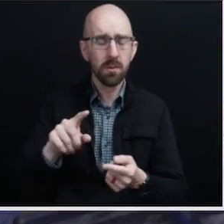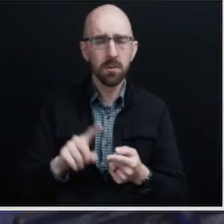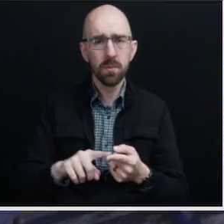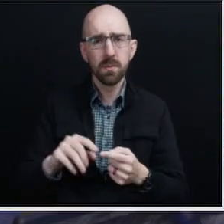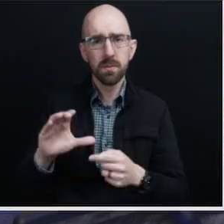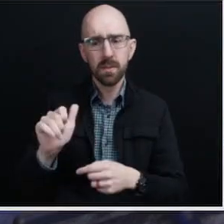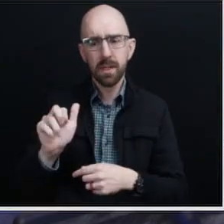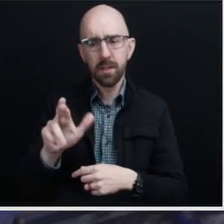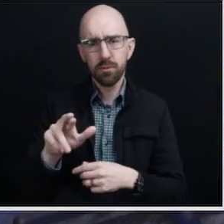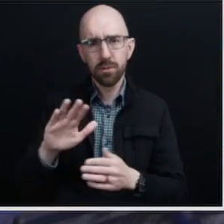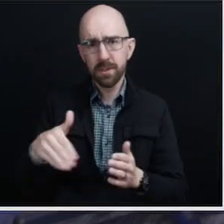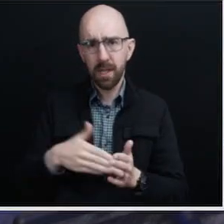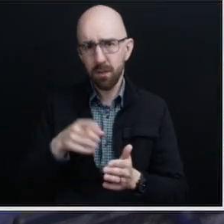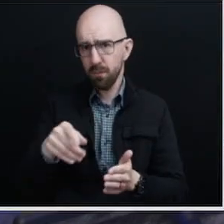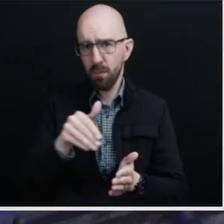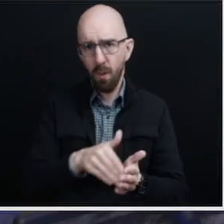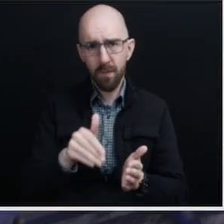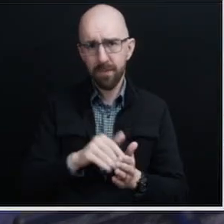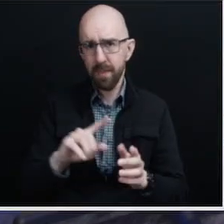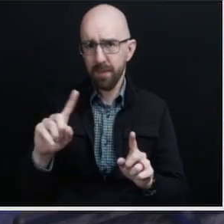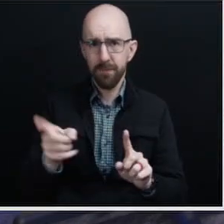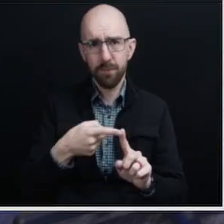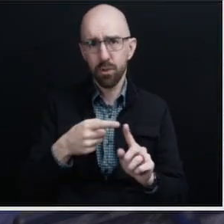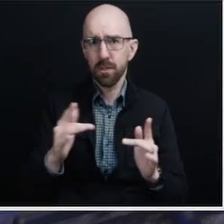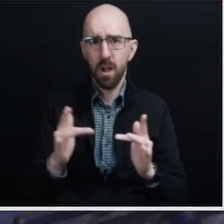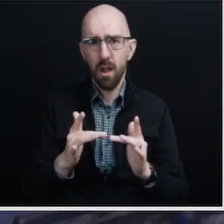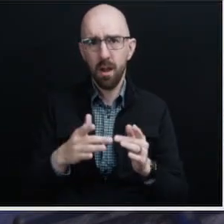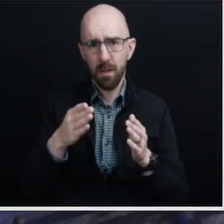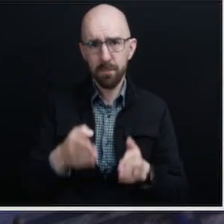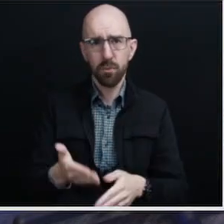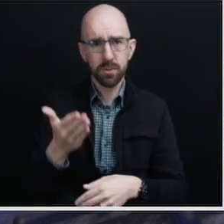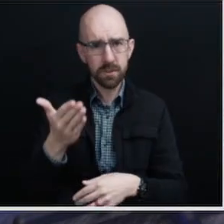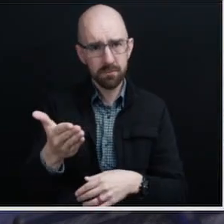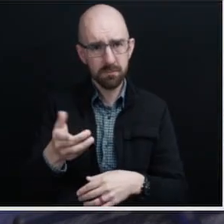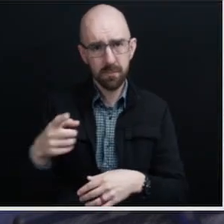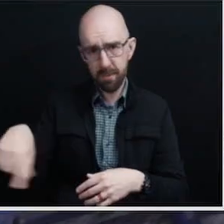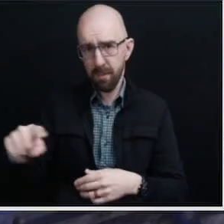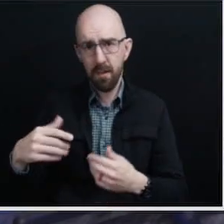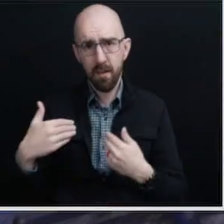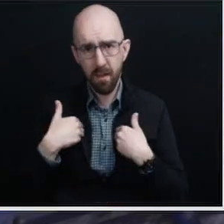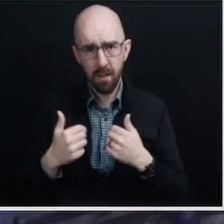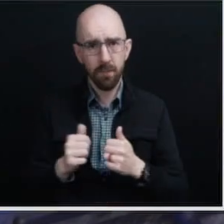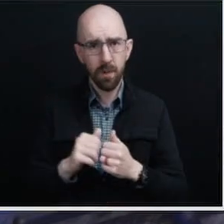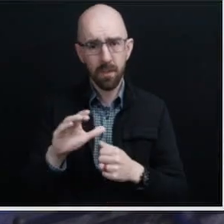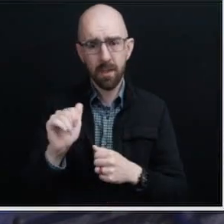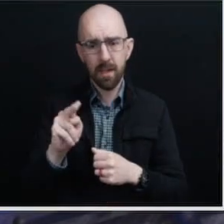you're often the very first point of contact that they have with with the cancer center and you're